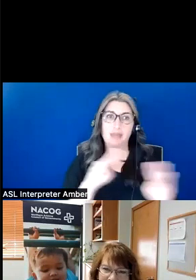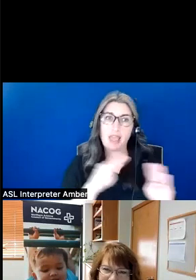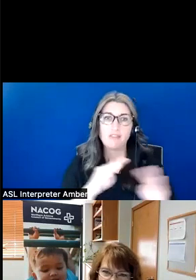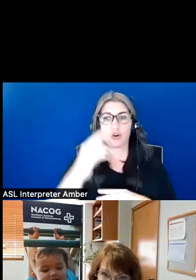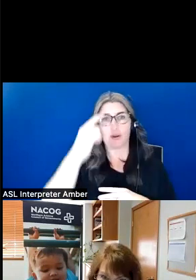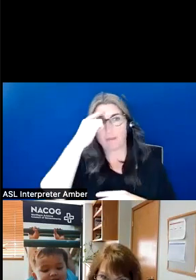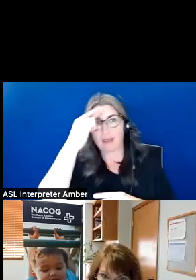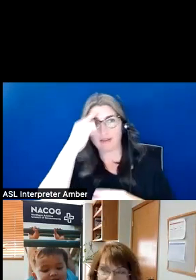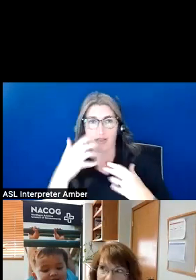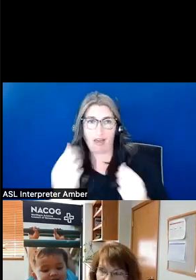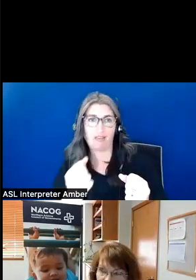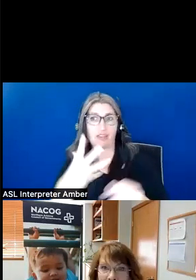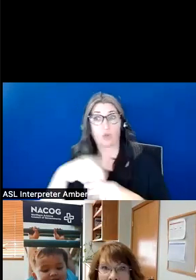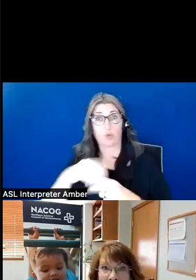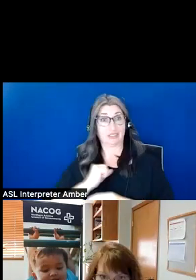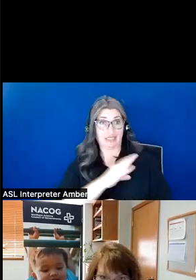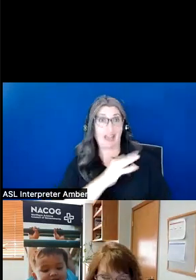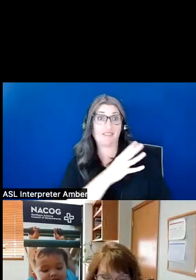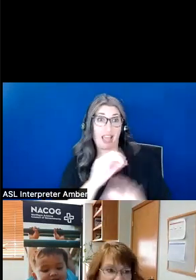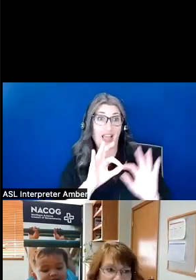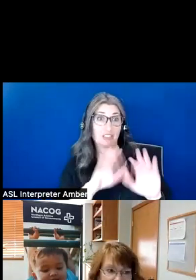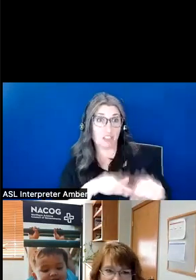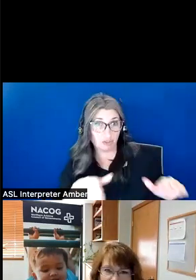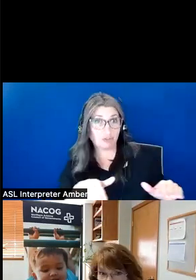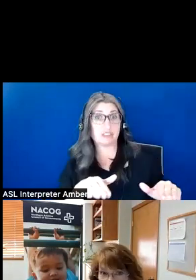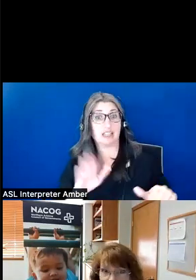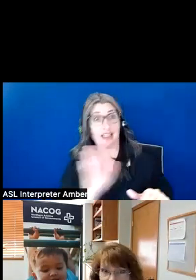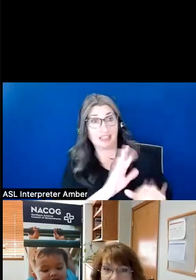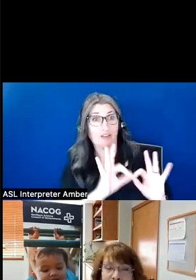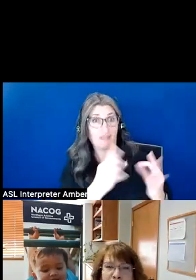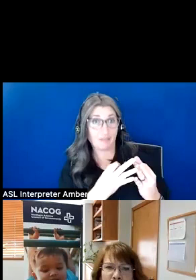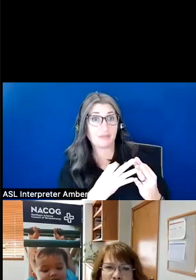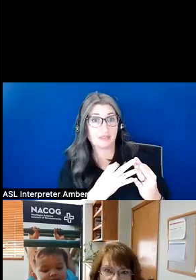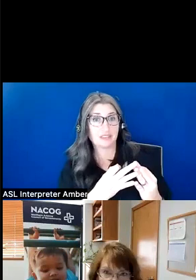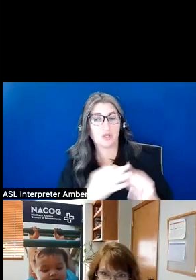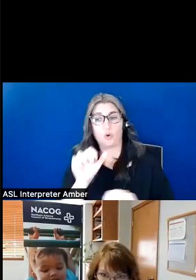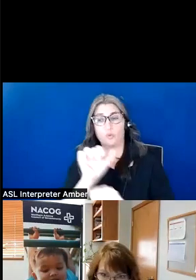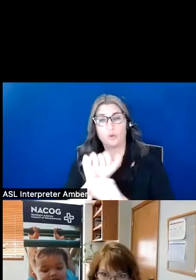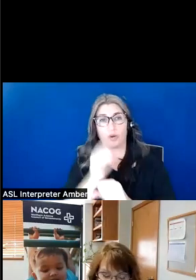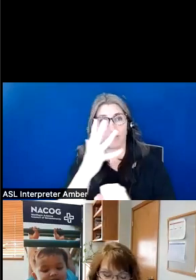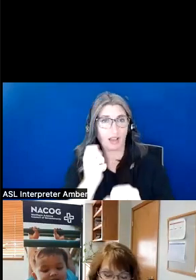That includes our staff, children, and families. We work on five-year goals and objectives.